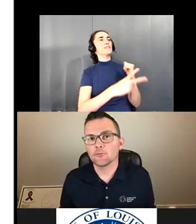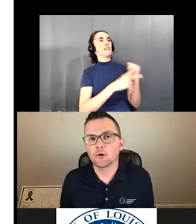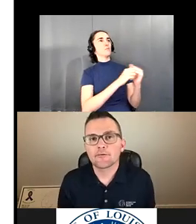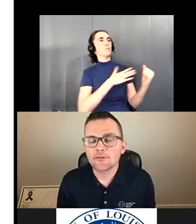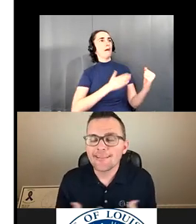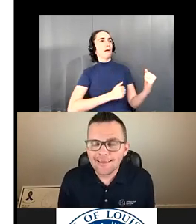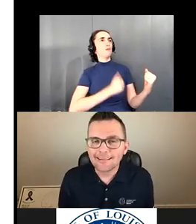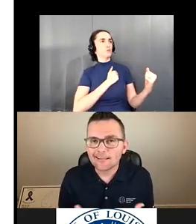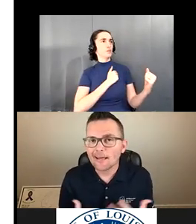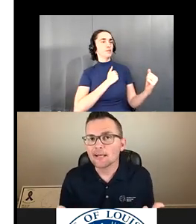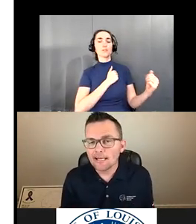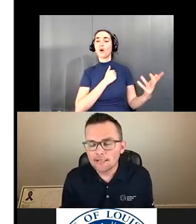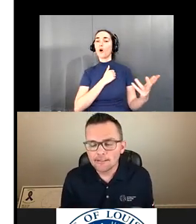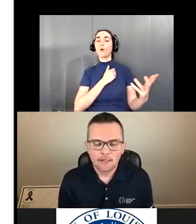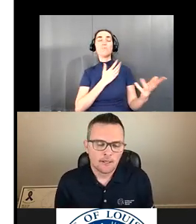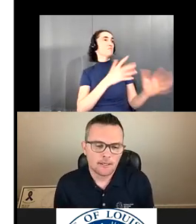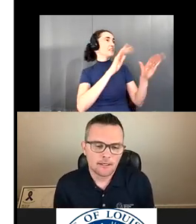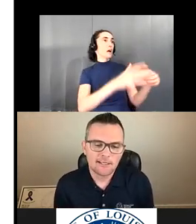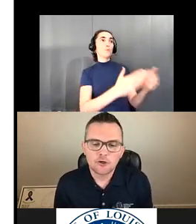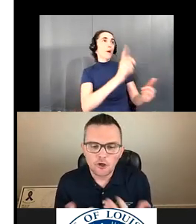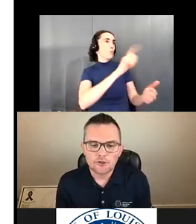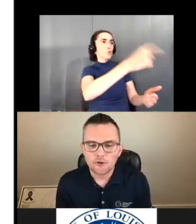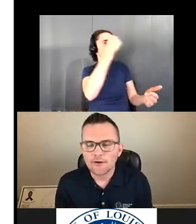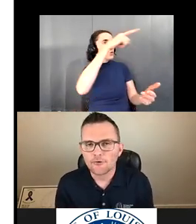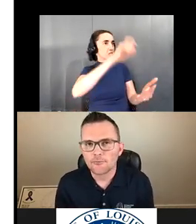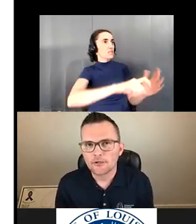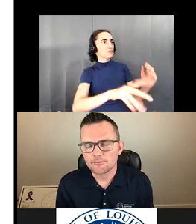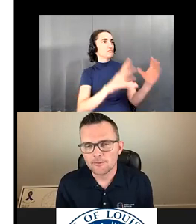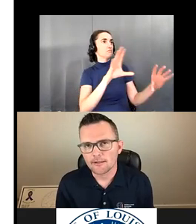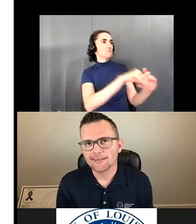wherever they think that they may need it. And you could also do that for the municipality.